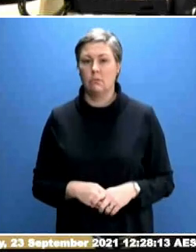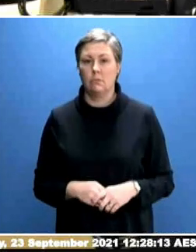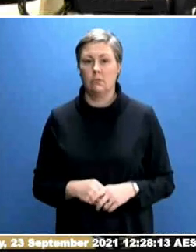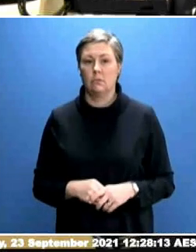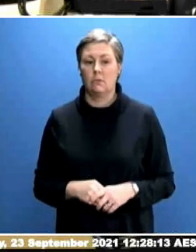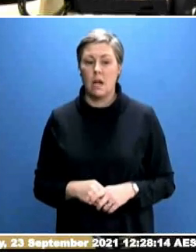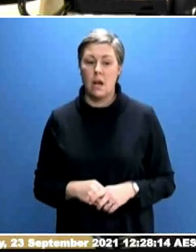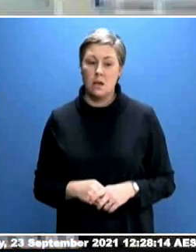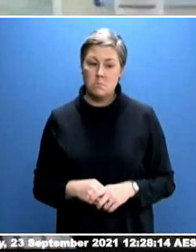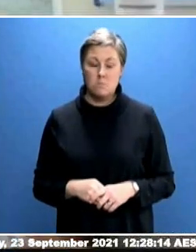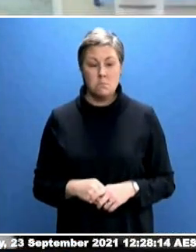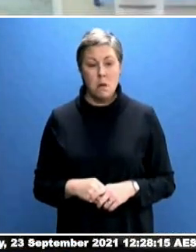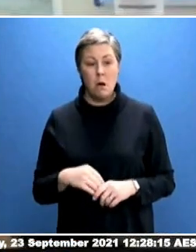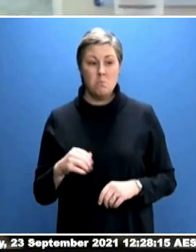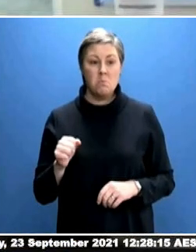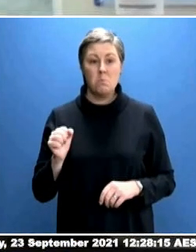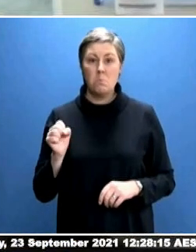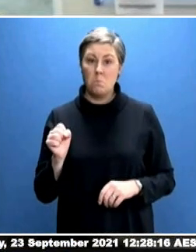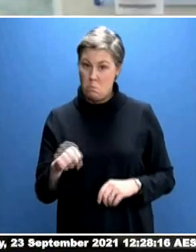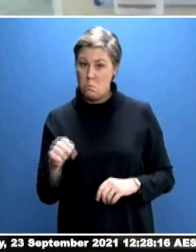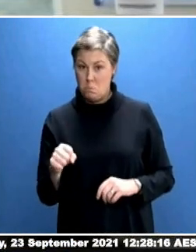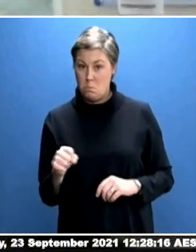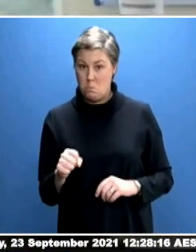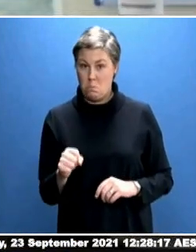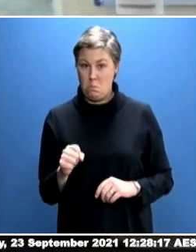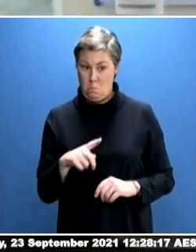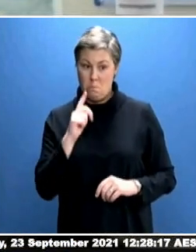That is --- that would provide better oversight,